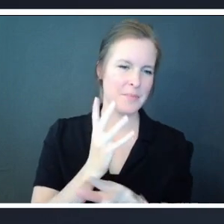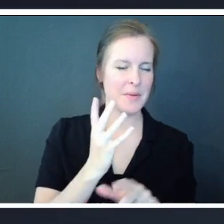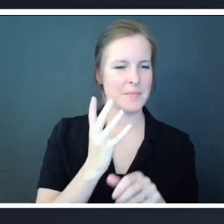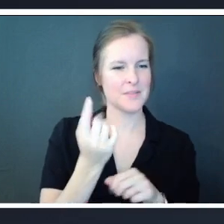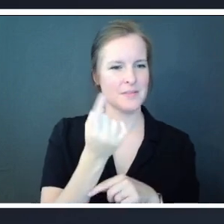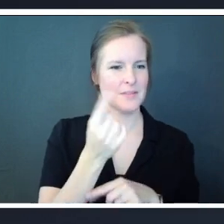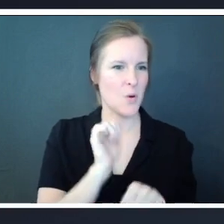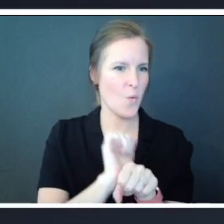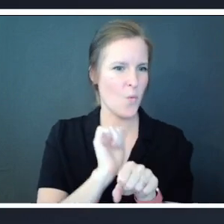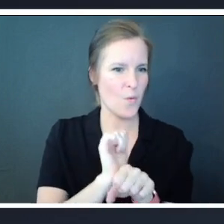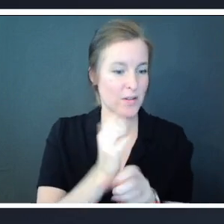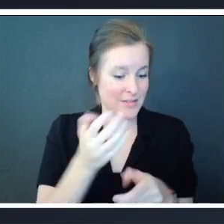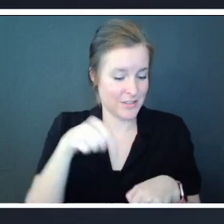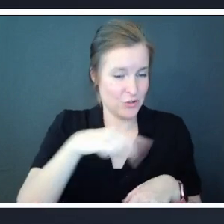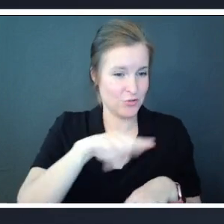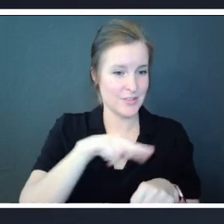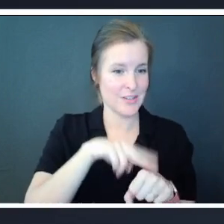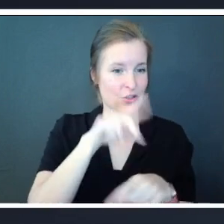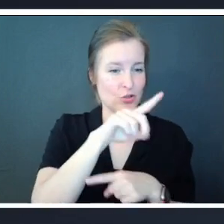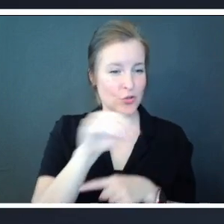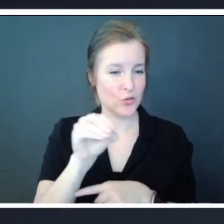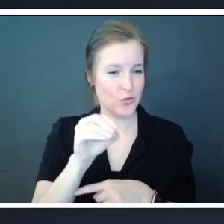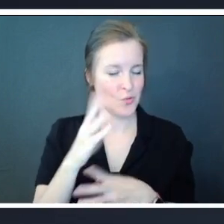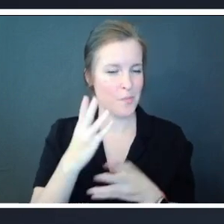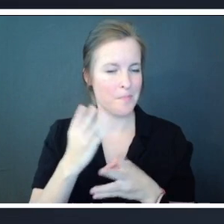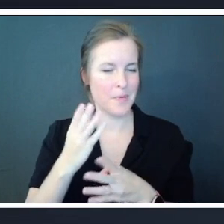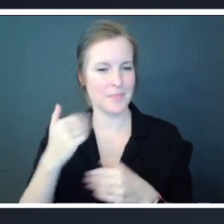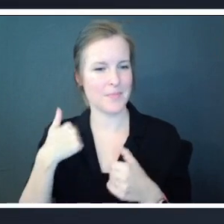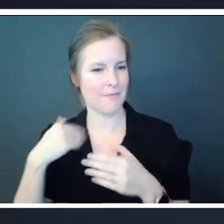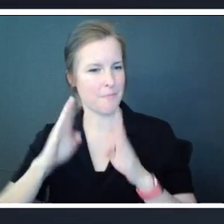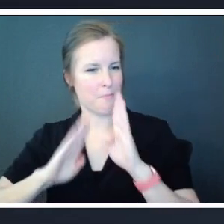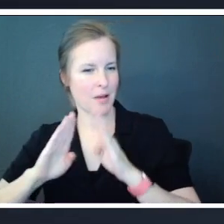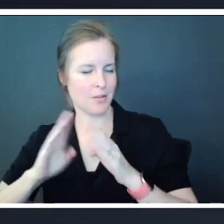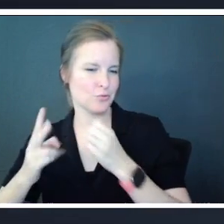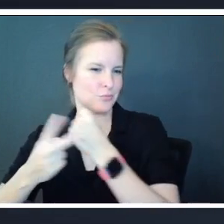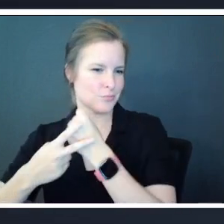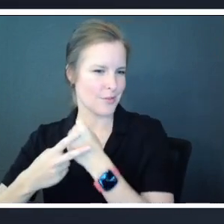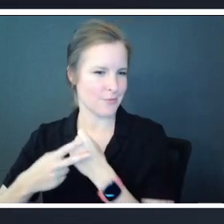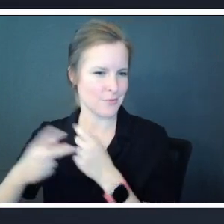Biology Institute. And this is where a lot of our research happens and it this is off site so it